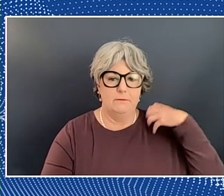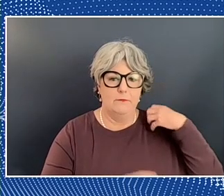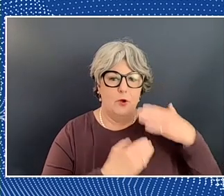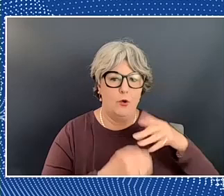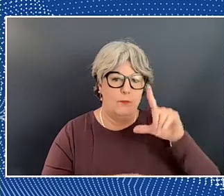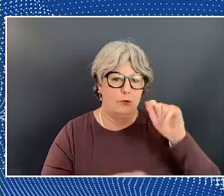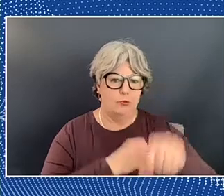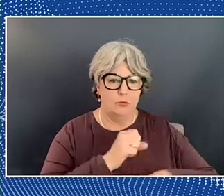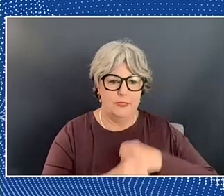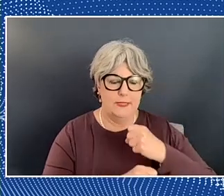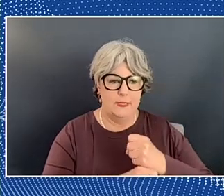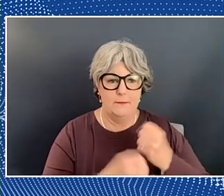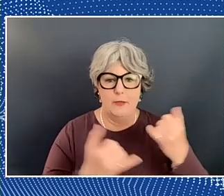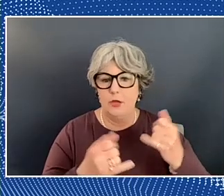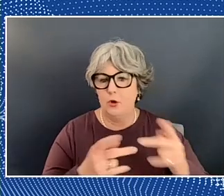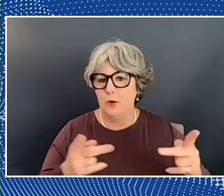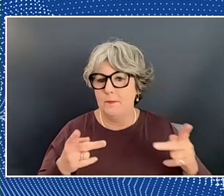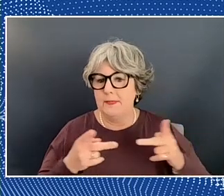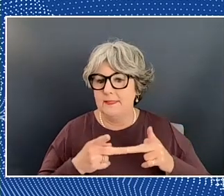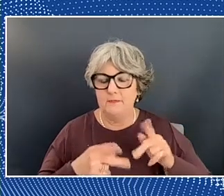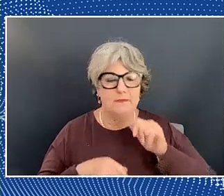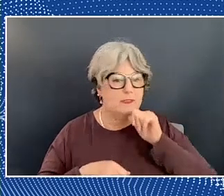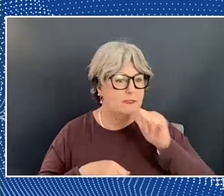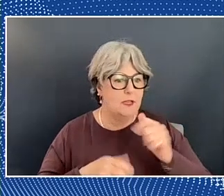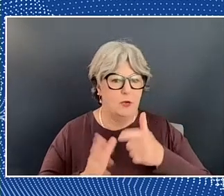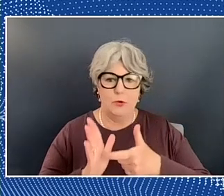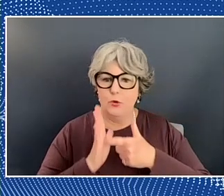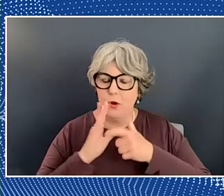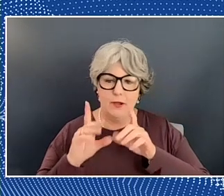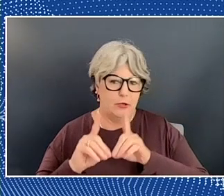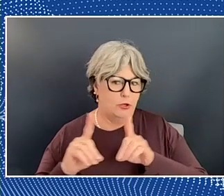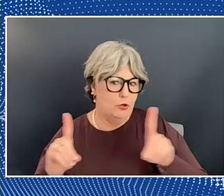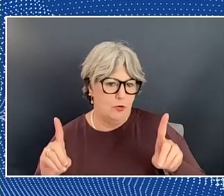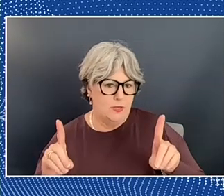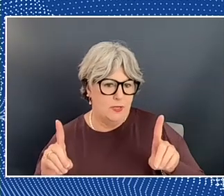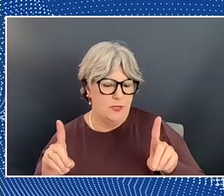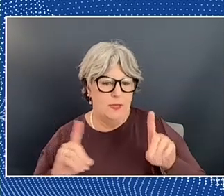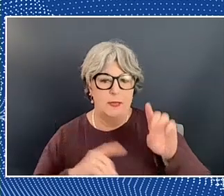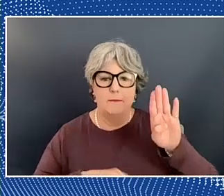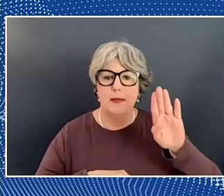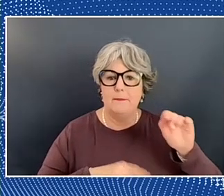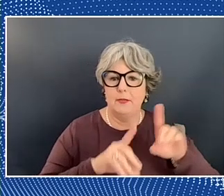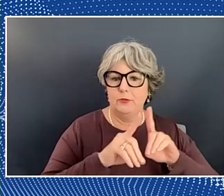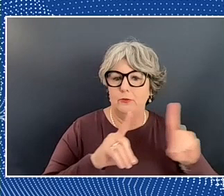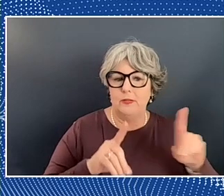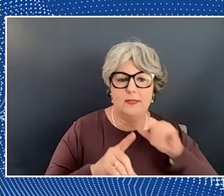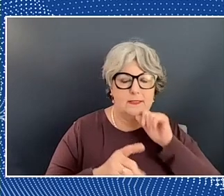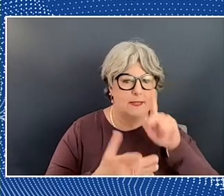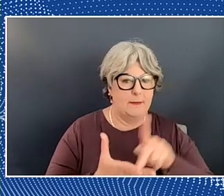My current position does not require a degree. Sadly, my bachelor's degree has not paid off at all and, in fact, I am